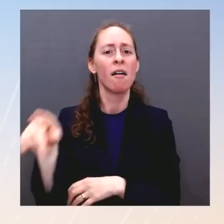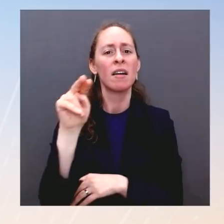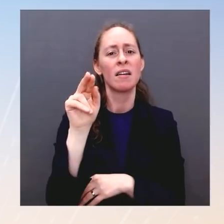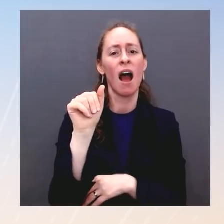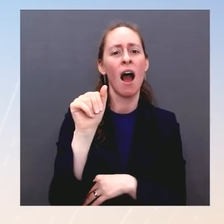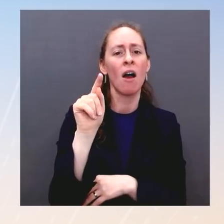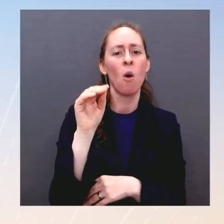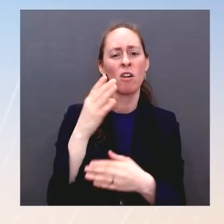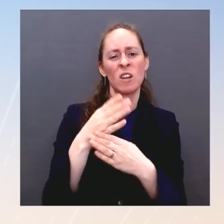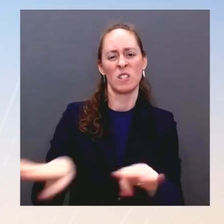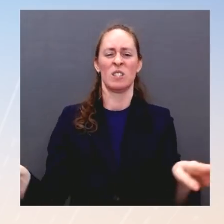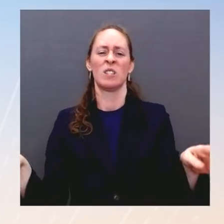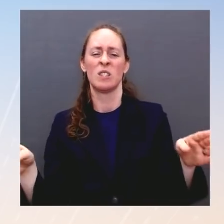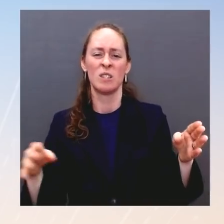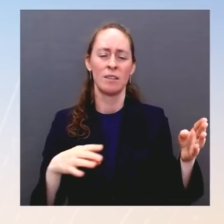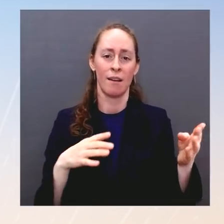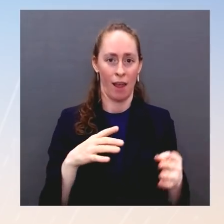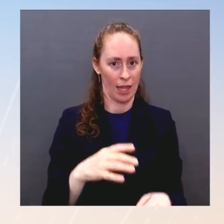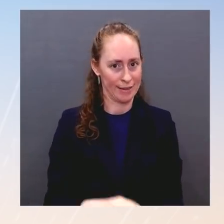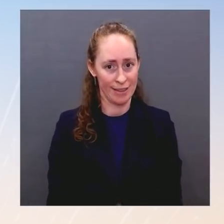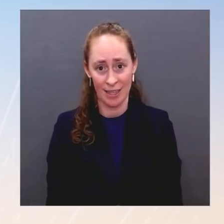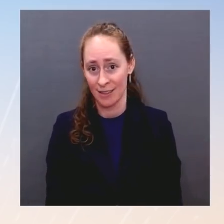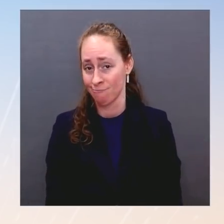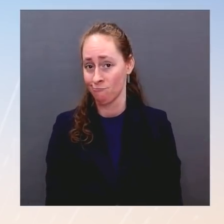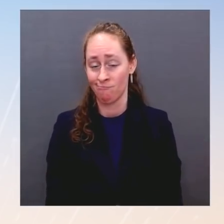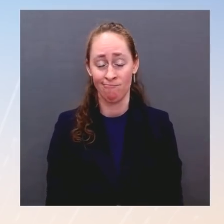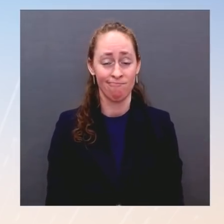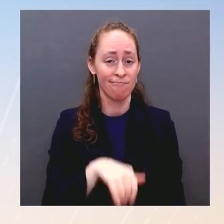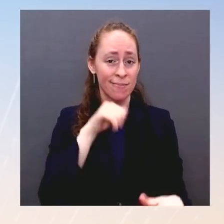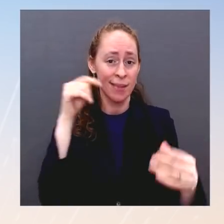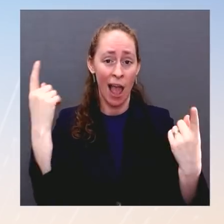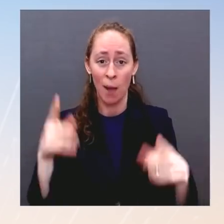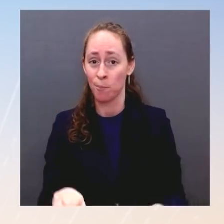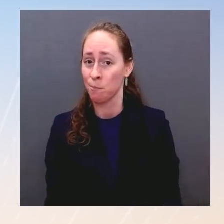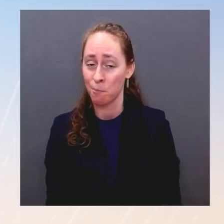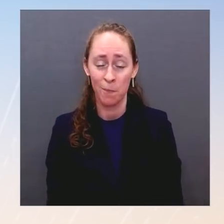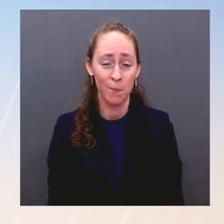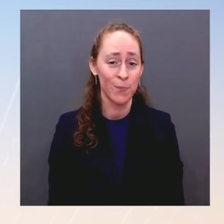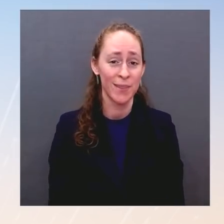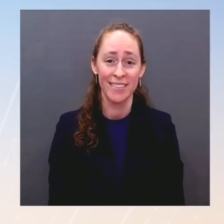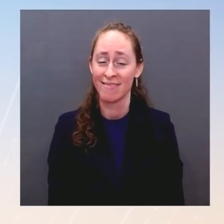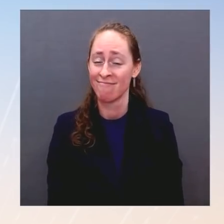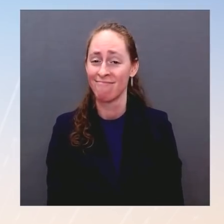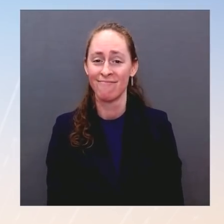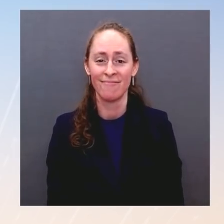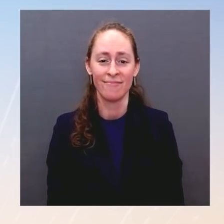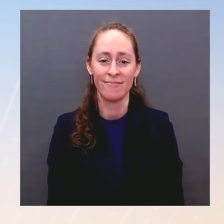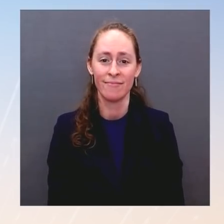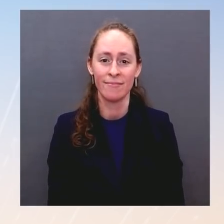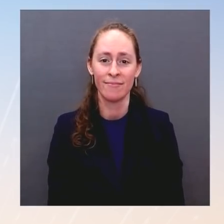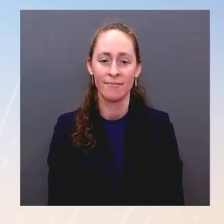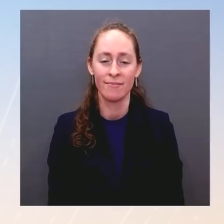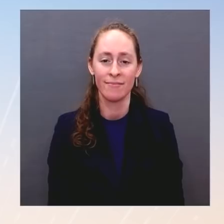it's having the opposite effect. So, I don't think that would be our assessment. Go ahead. The Press: May I just --